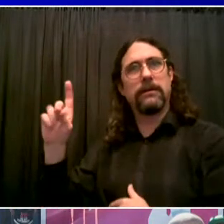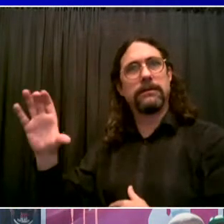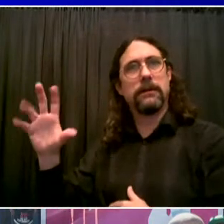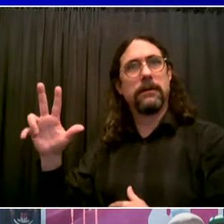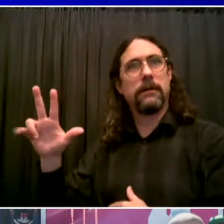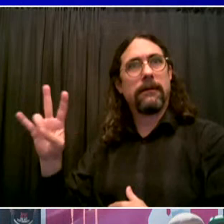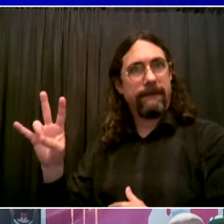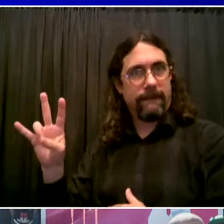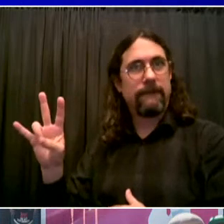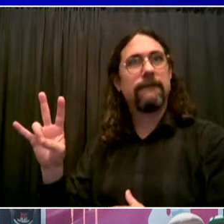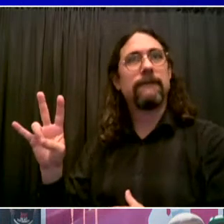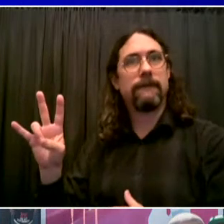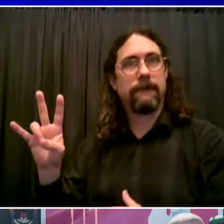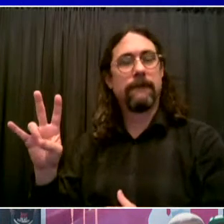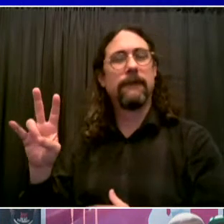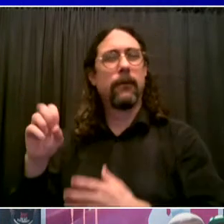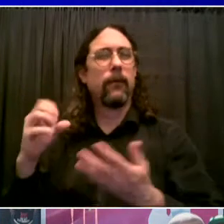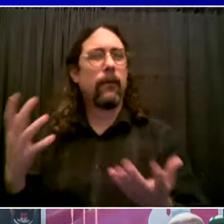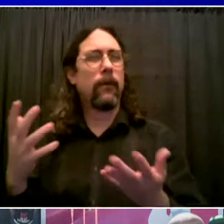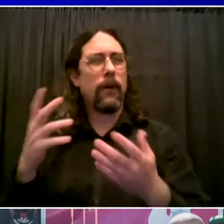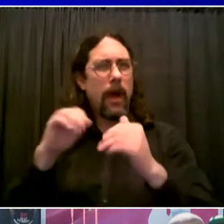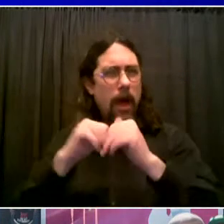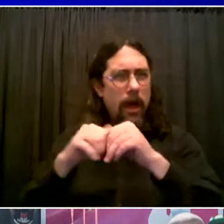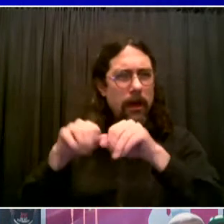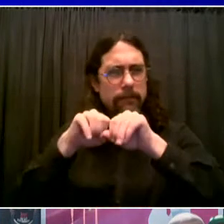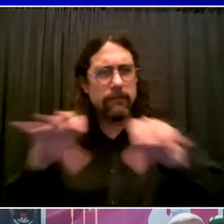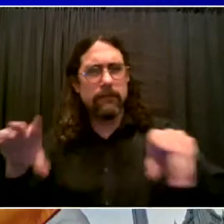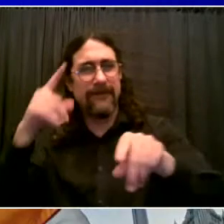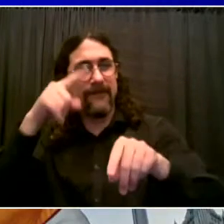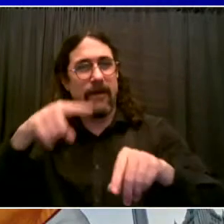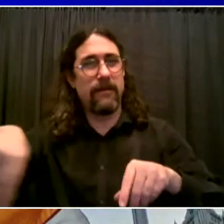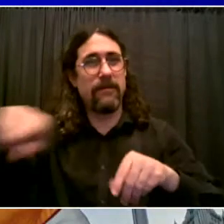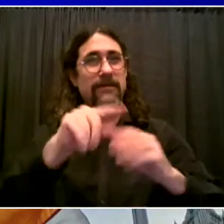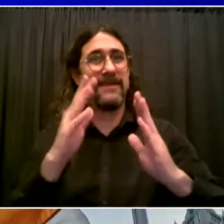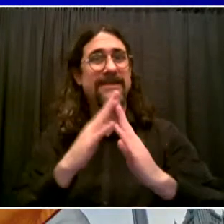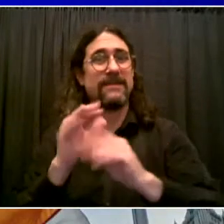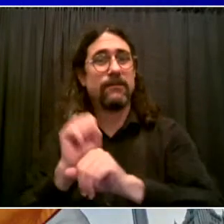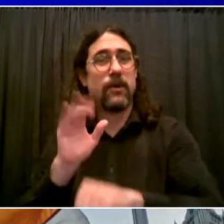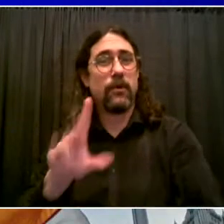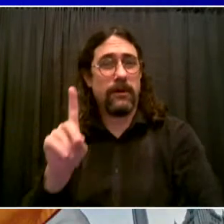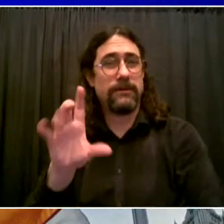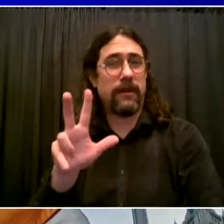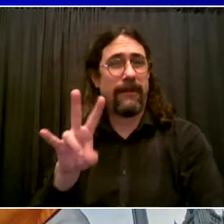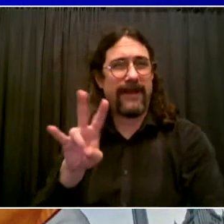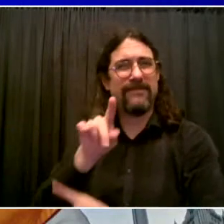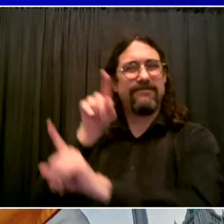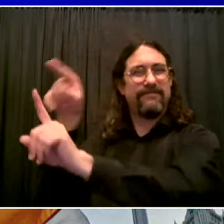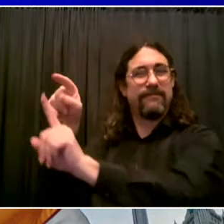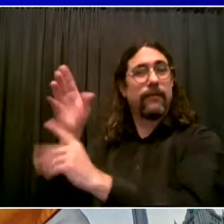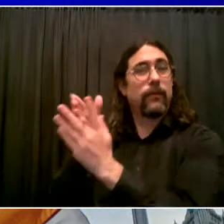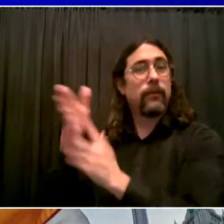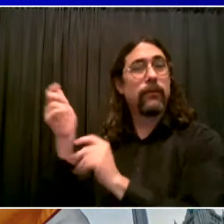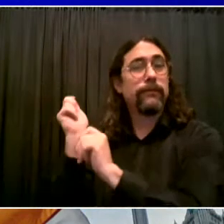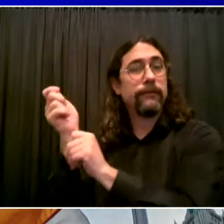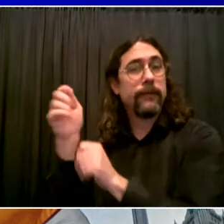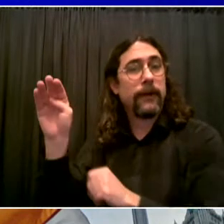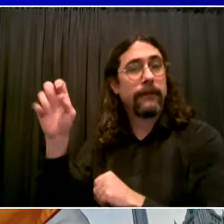REERSEVV EDFOR THEM THIS IS KEY TO BRINGING BACK OUR FULL WORKFORCE SO THEY CAN DO ALALL THAT THEY DO FOR US AND KEEP THE CITY MOVING FORWARD.